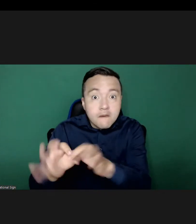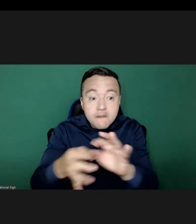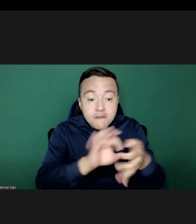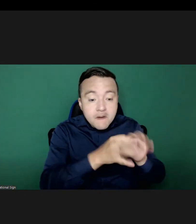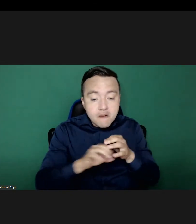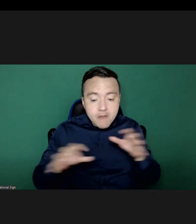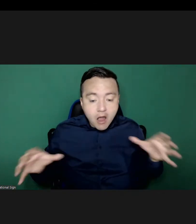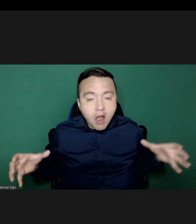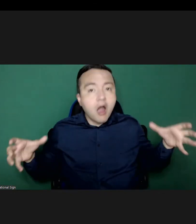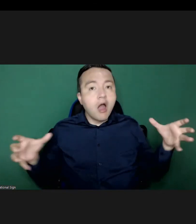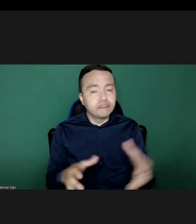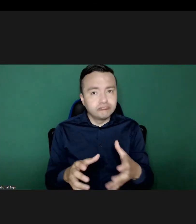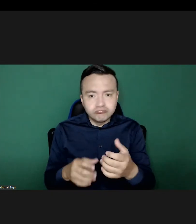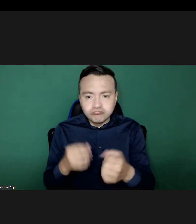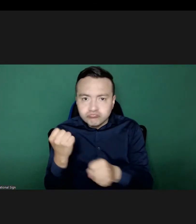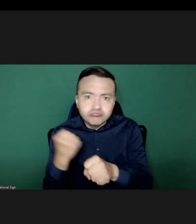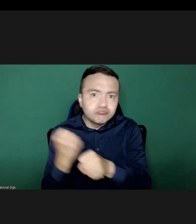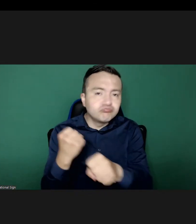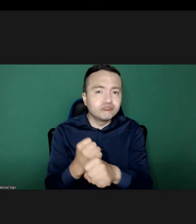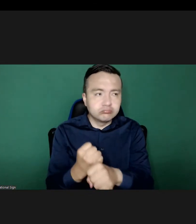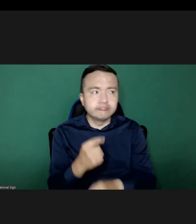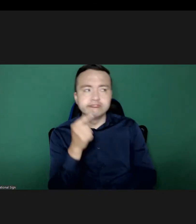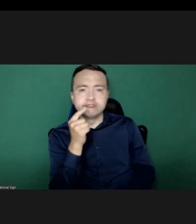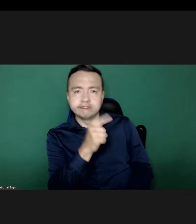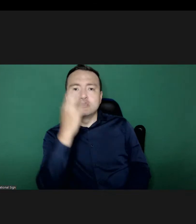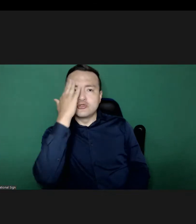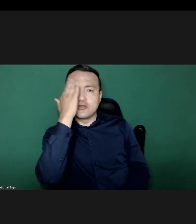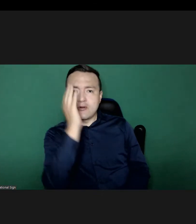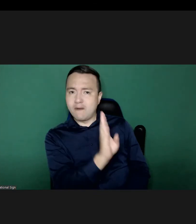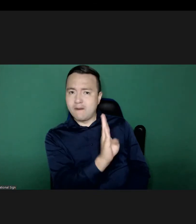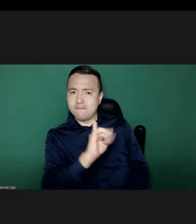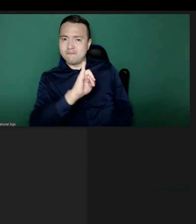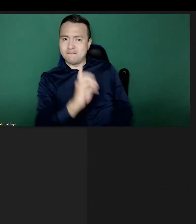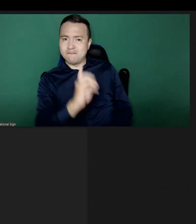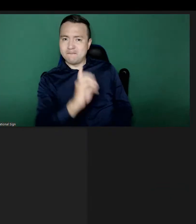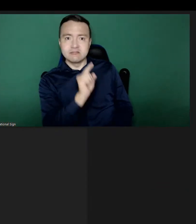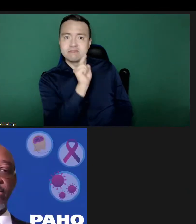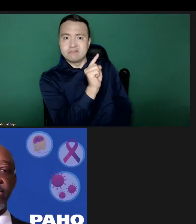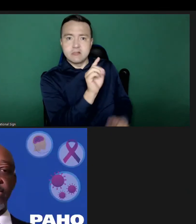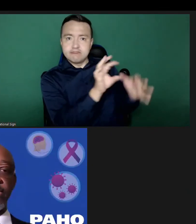Now to lead us in the discussion, I invite Dr. Anselm Hennis,